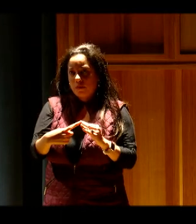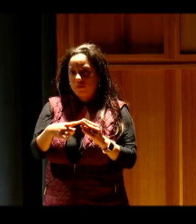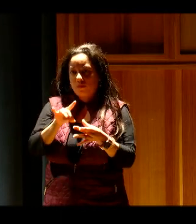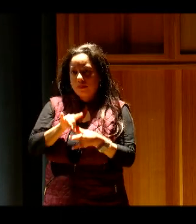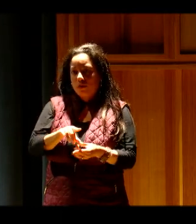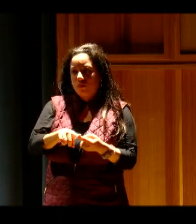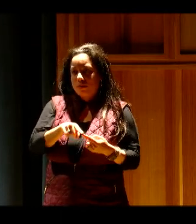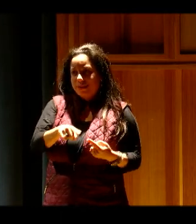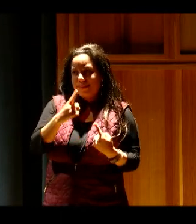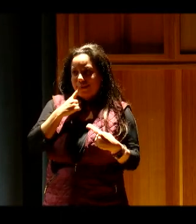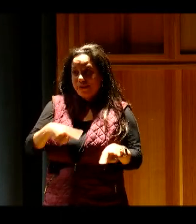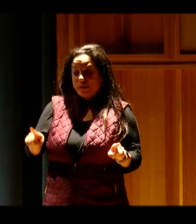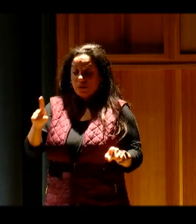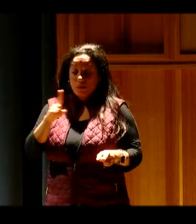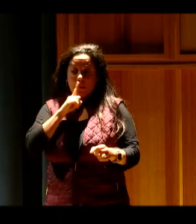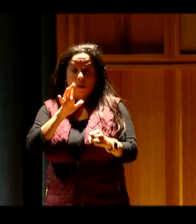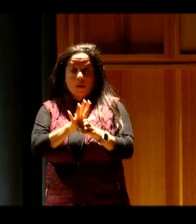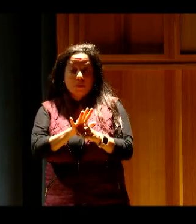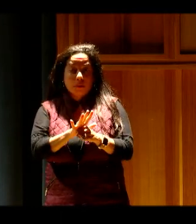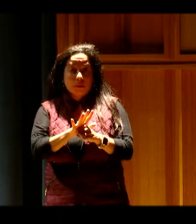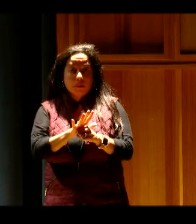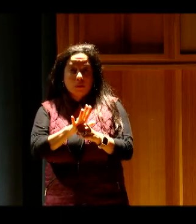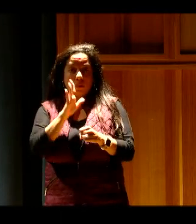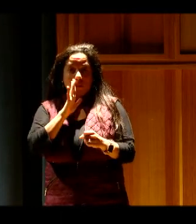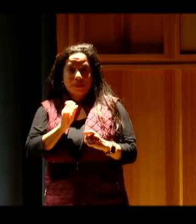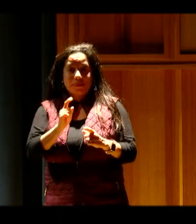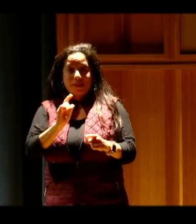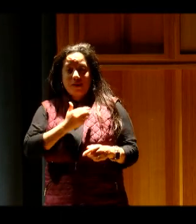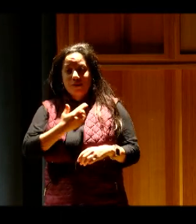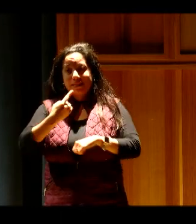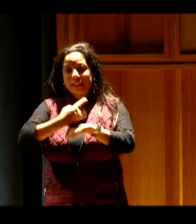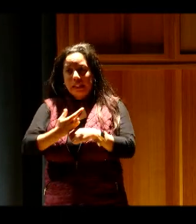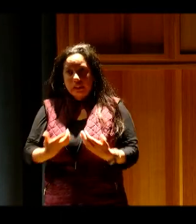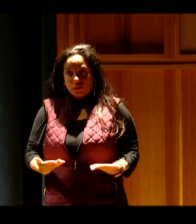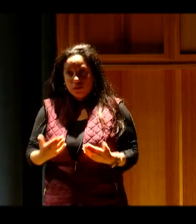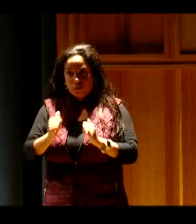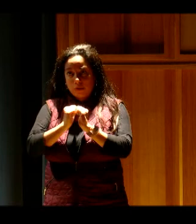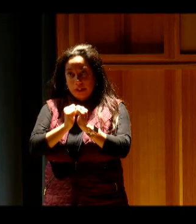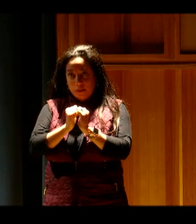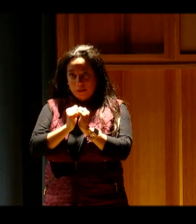What it promised was that we would spend our day here together essentially doing two things.